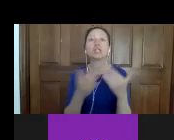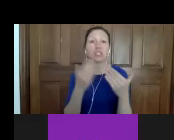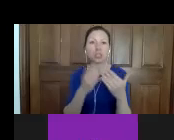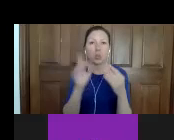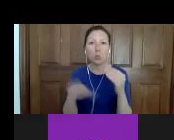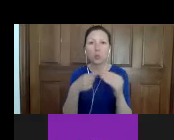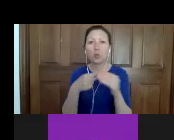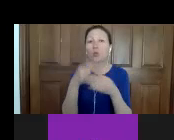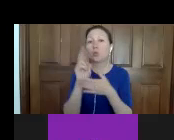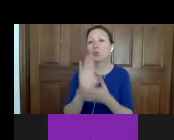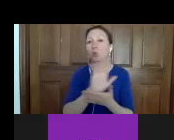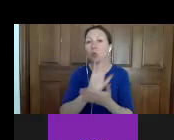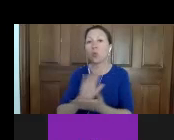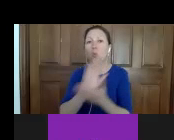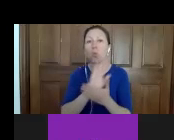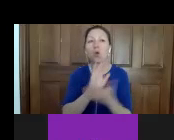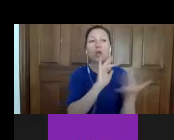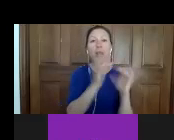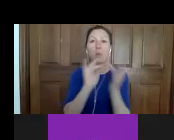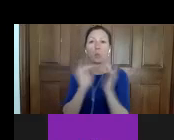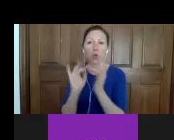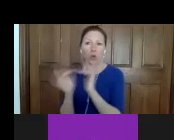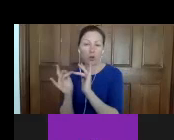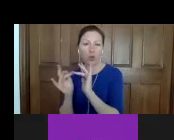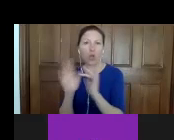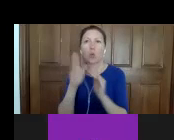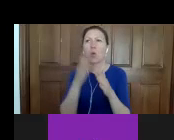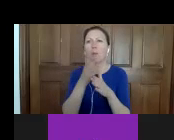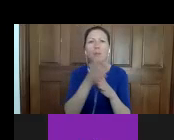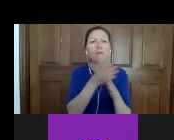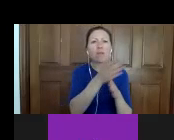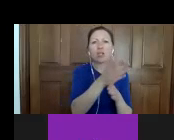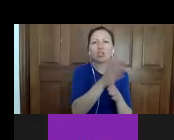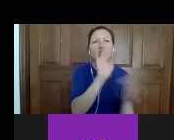mean the people in your life, your professional contacts, your colleagues, your family, your